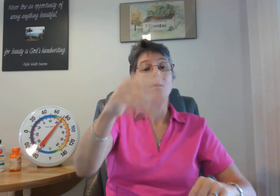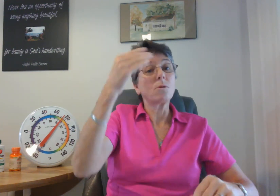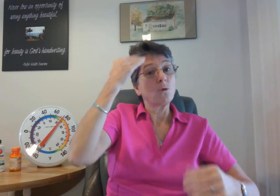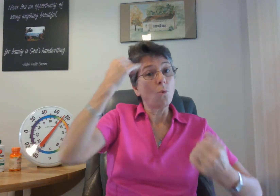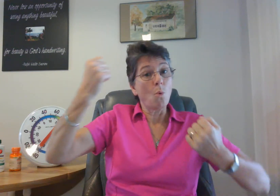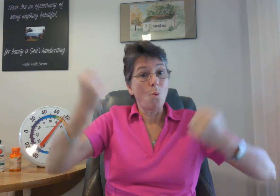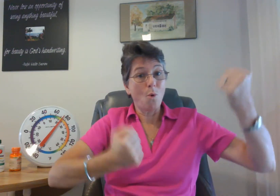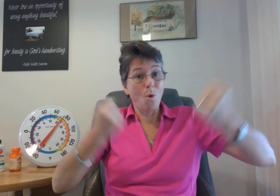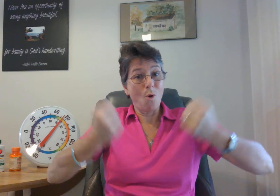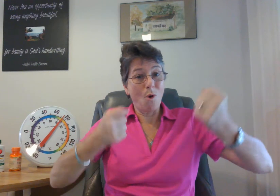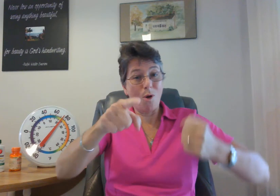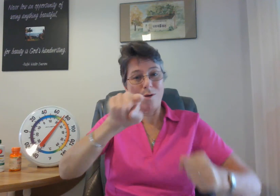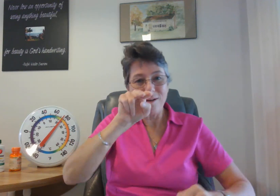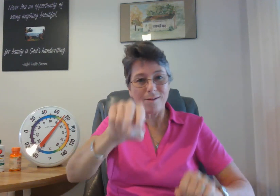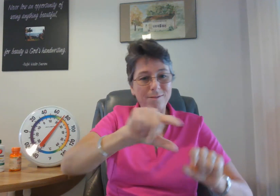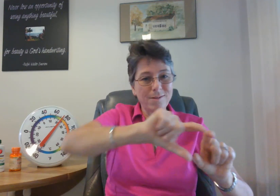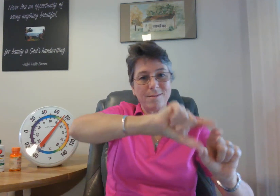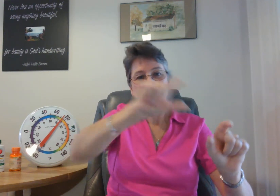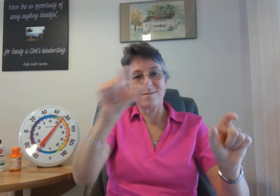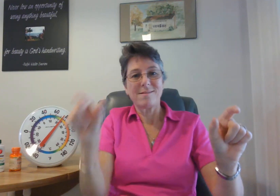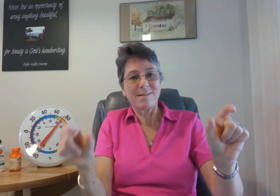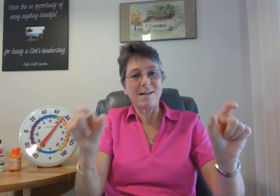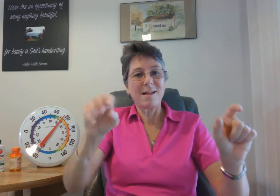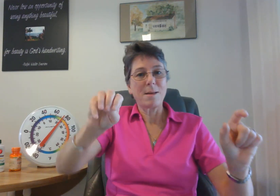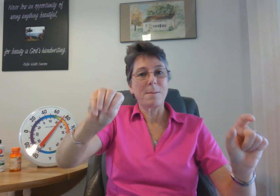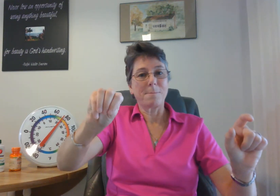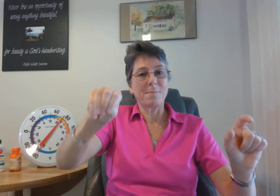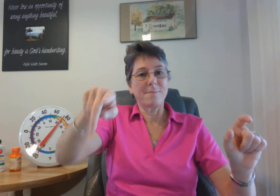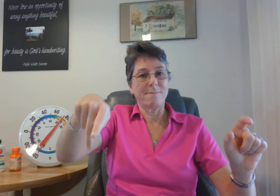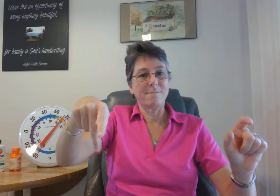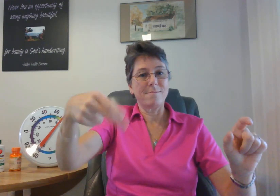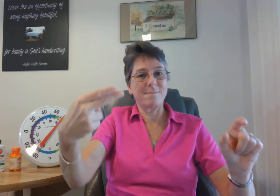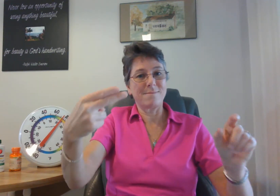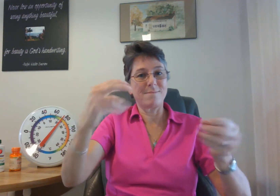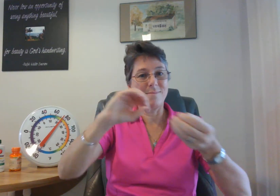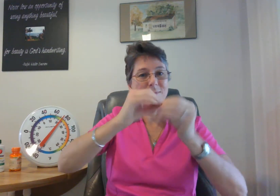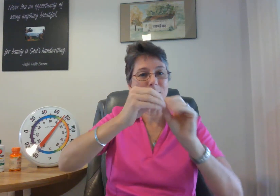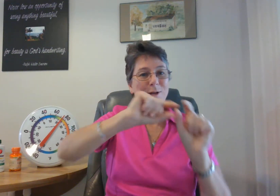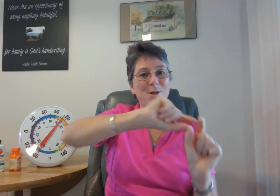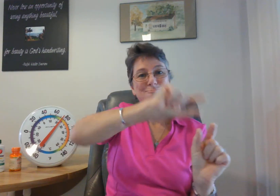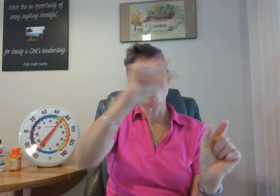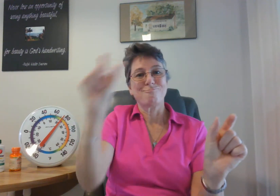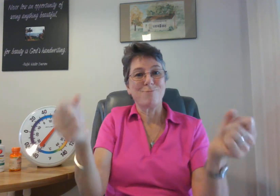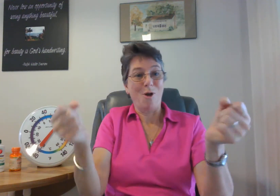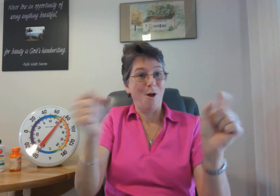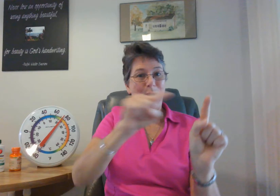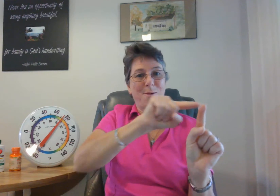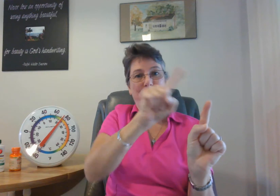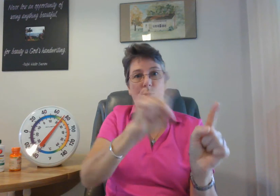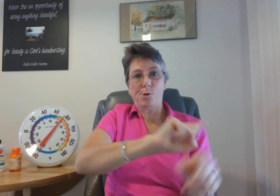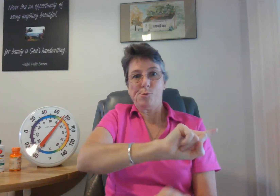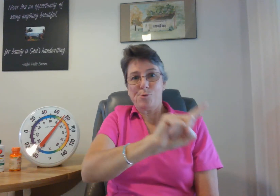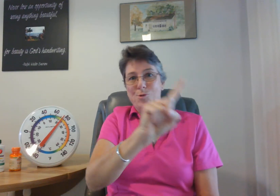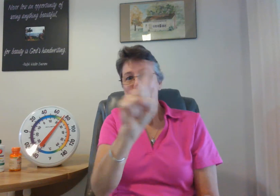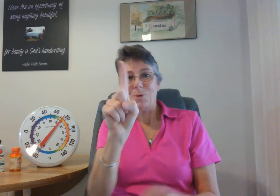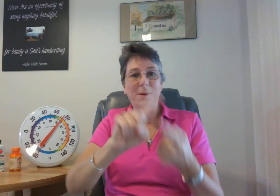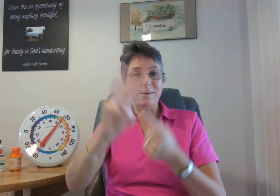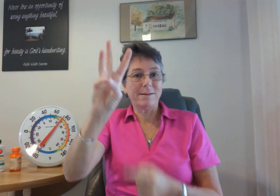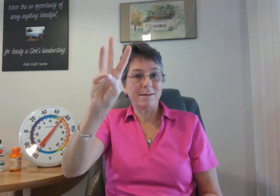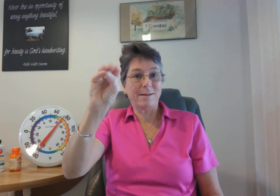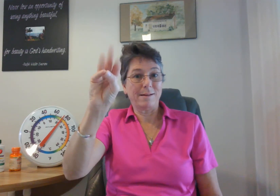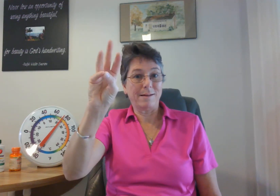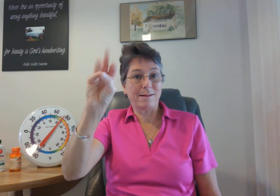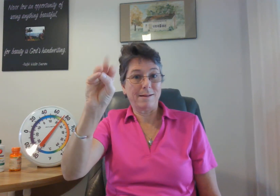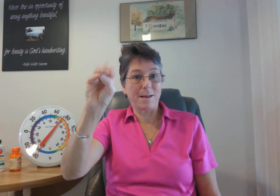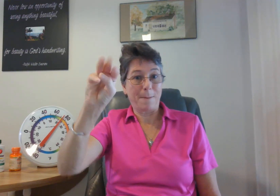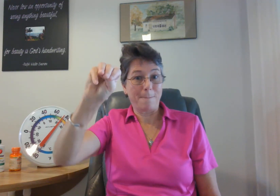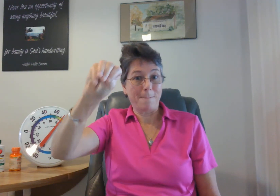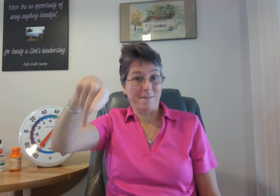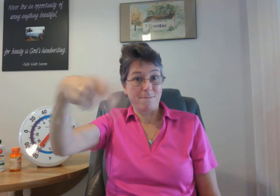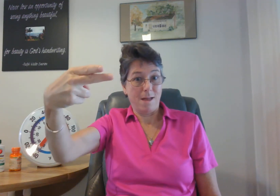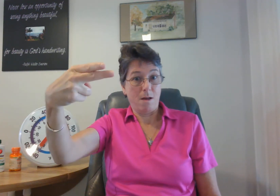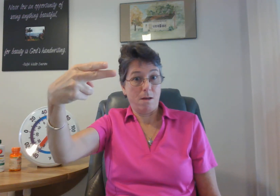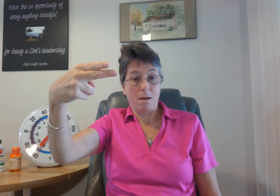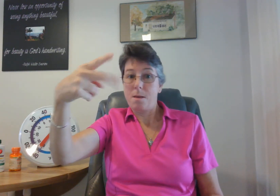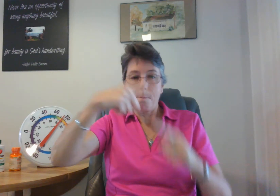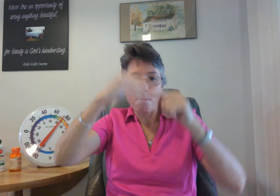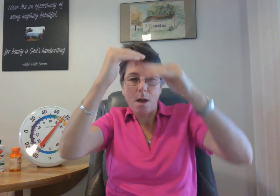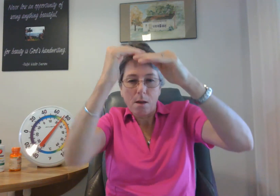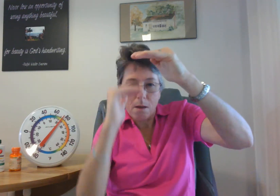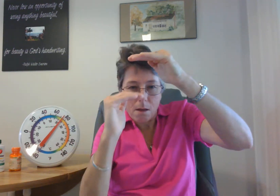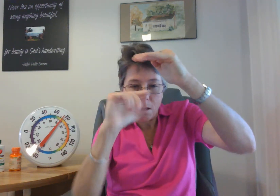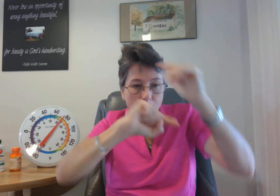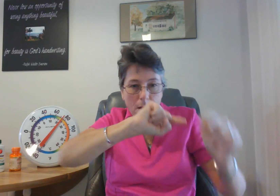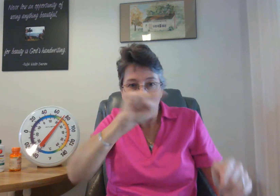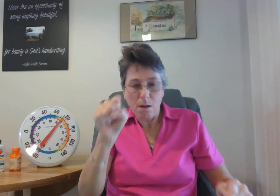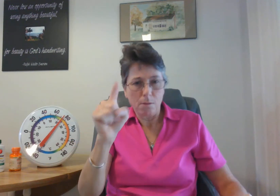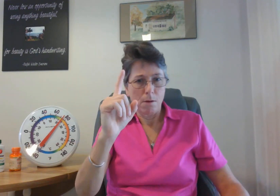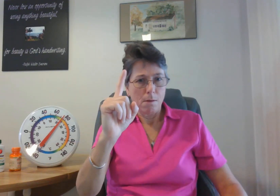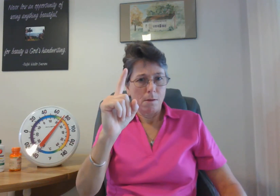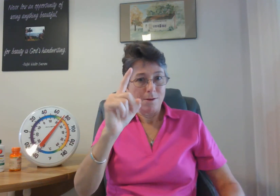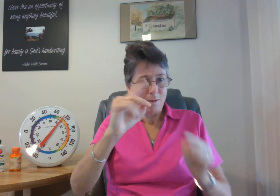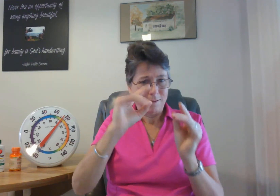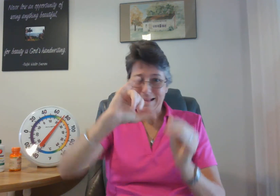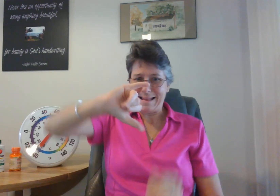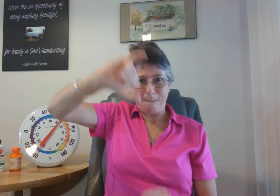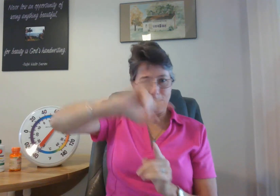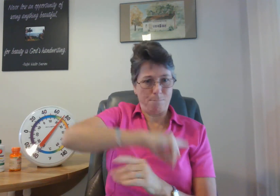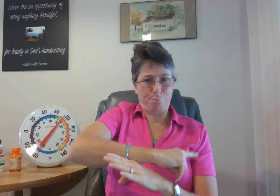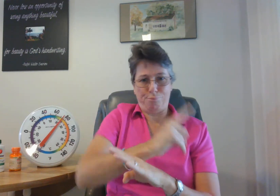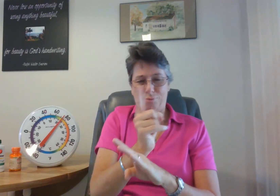In fact, it is 100 kmH which is considered to be a part of the metric system.